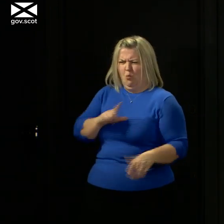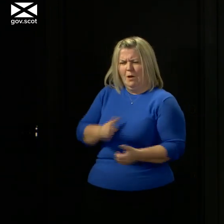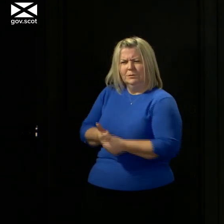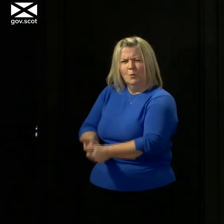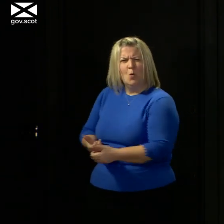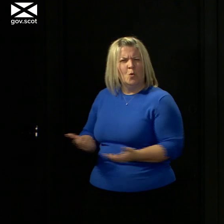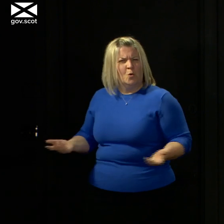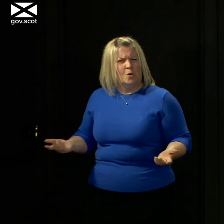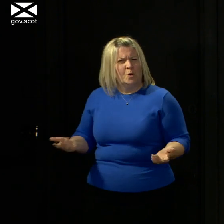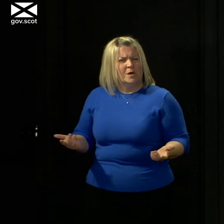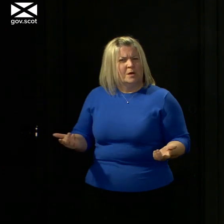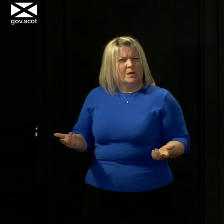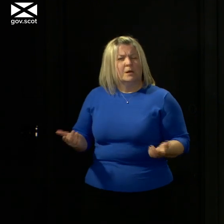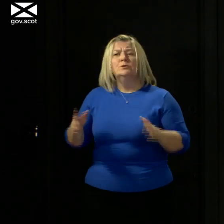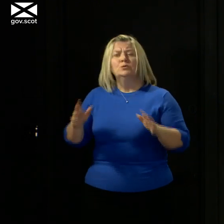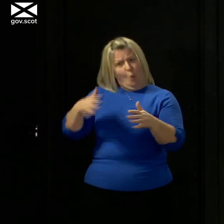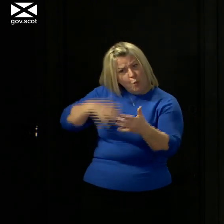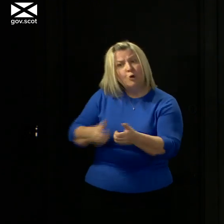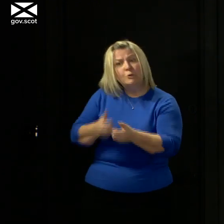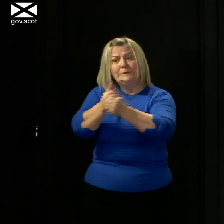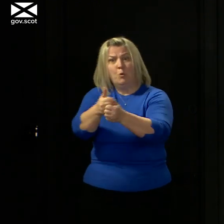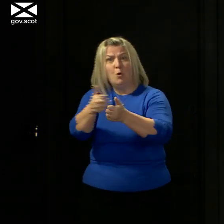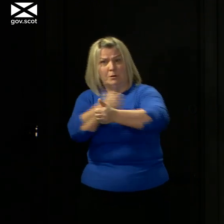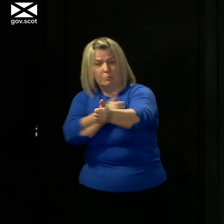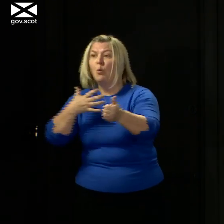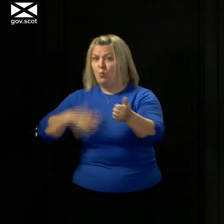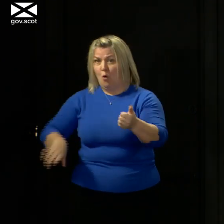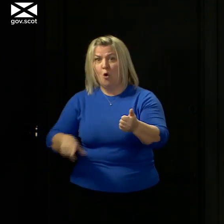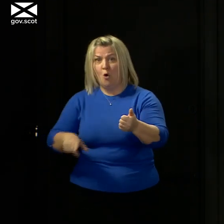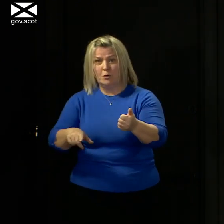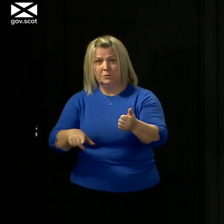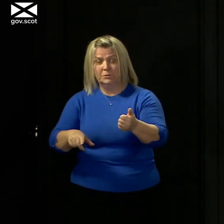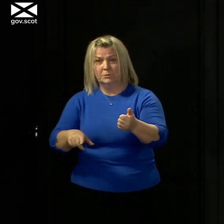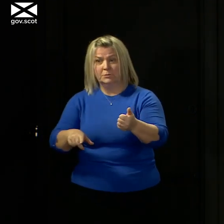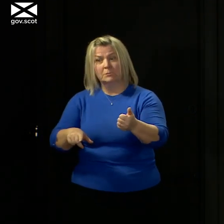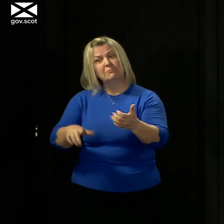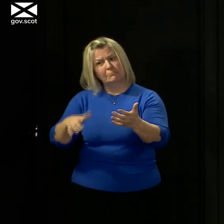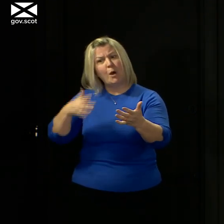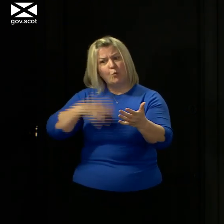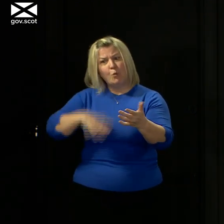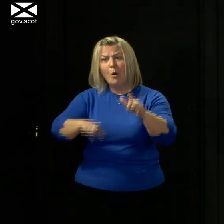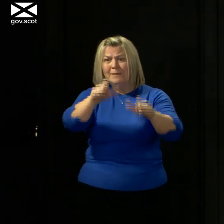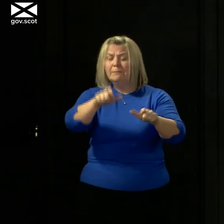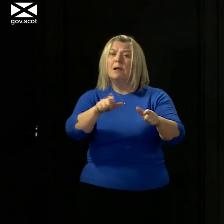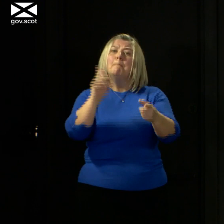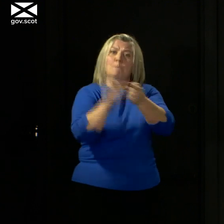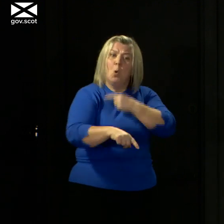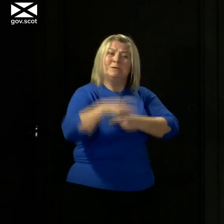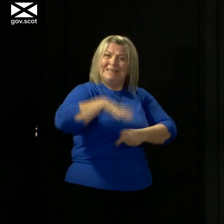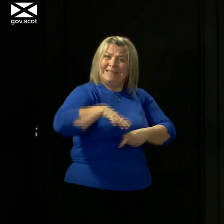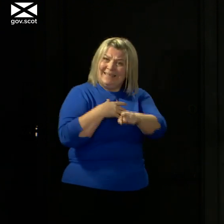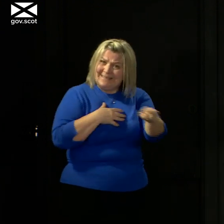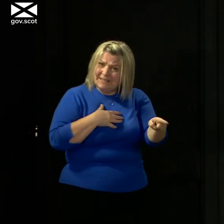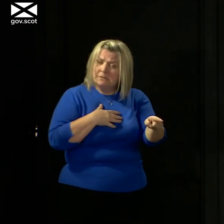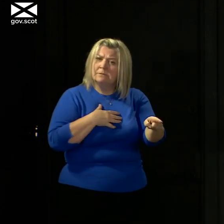we would with any form of public support to go to those most in need so we've said you know if businesses feel that they don't need to access some of the